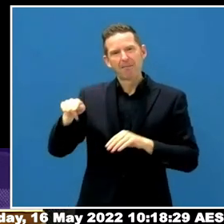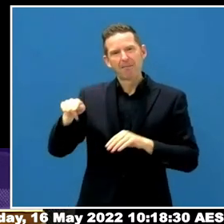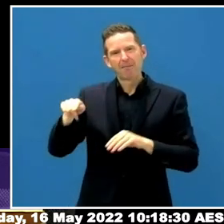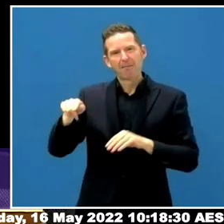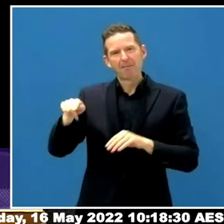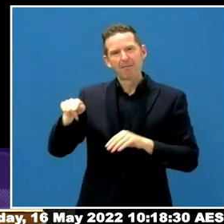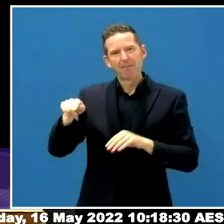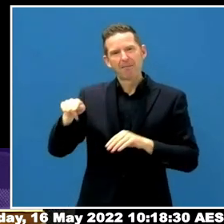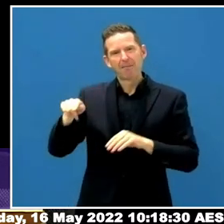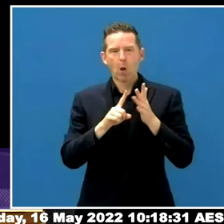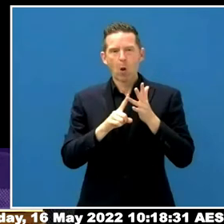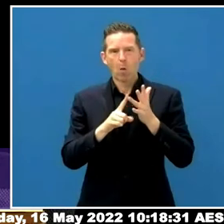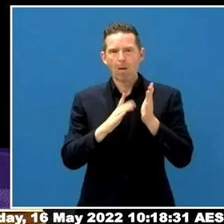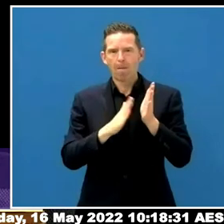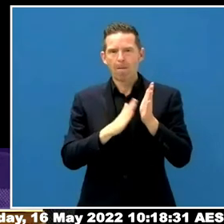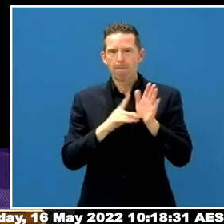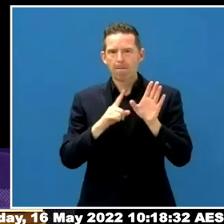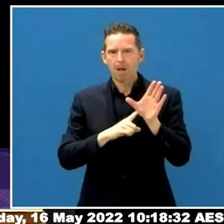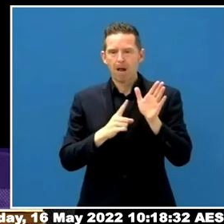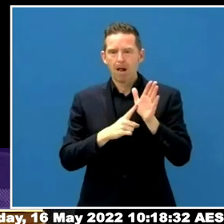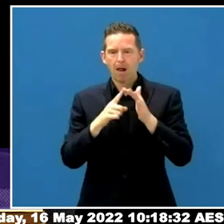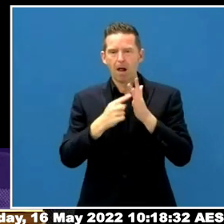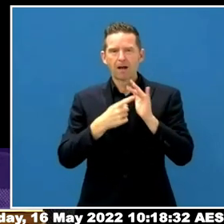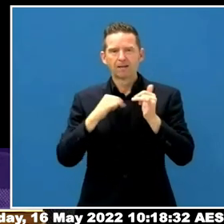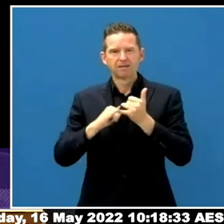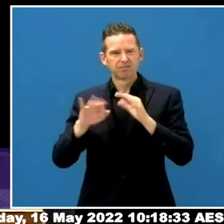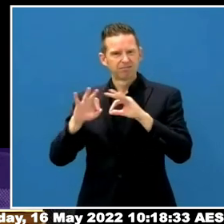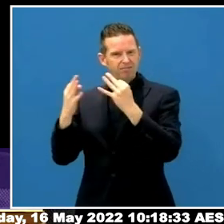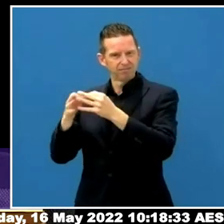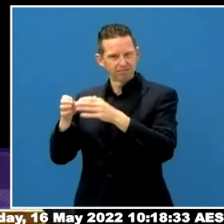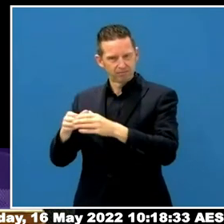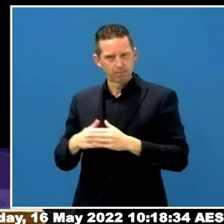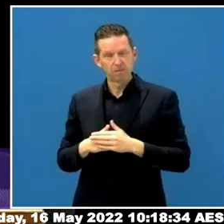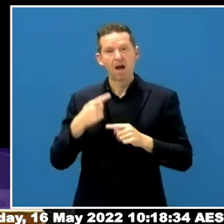For the next 67 years it remained a New South Wales based disability service provider